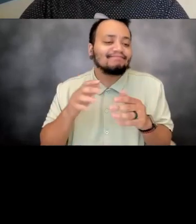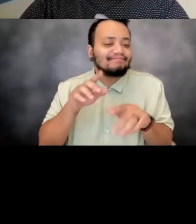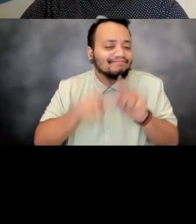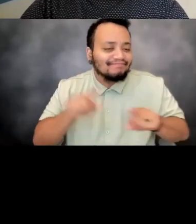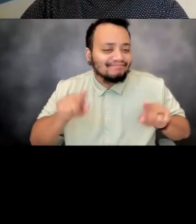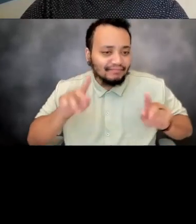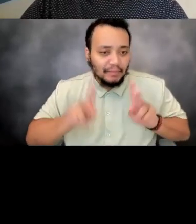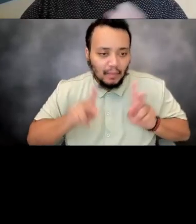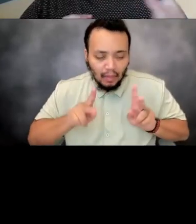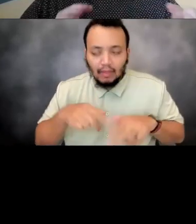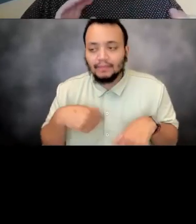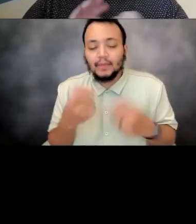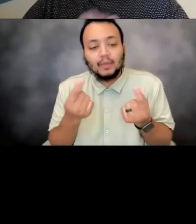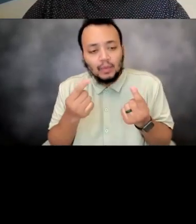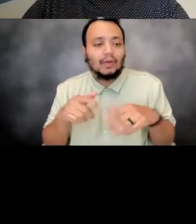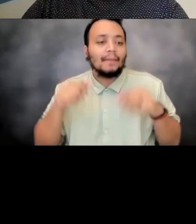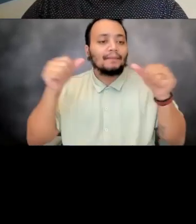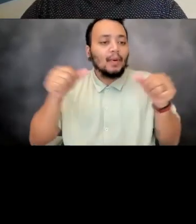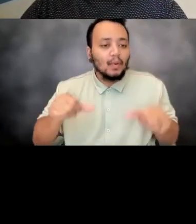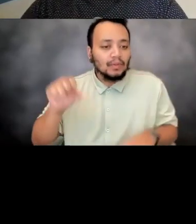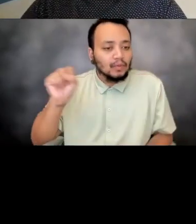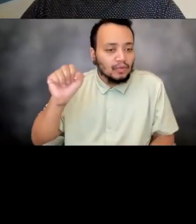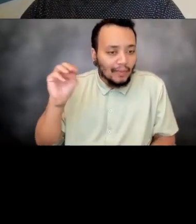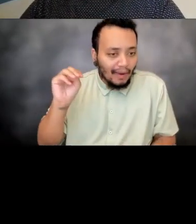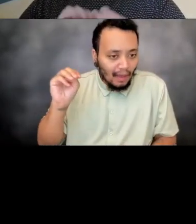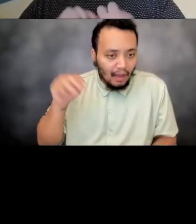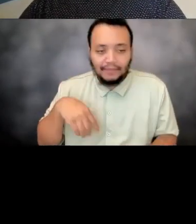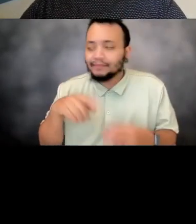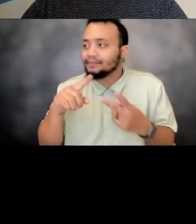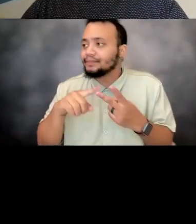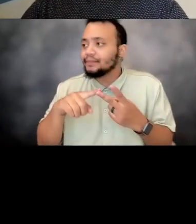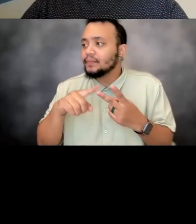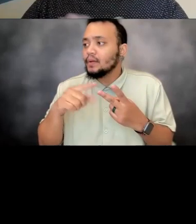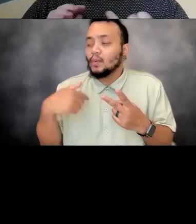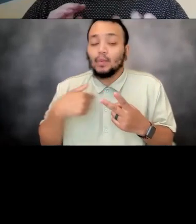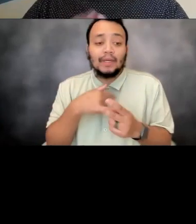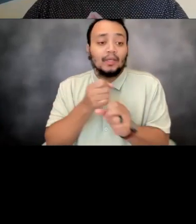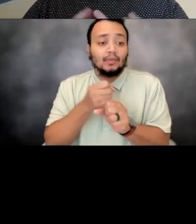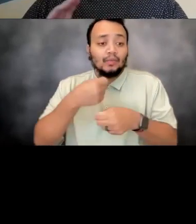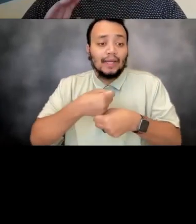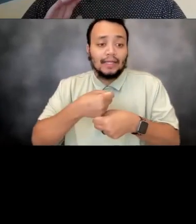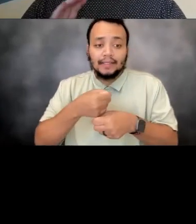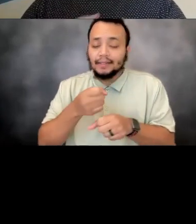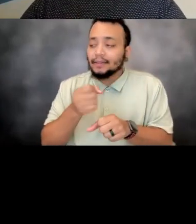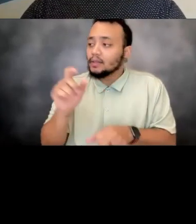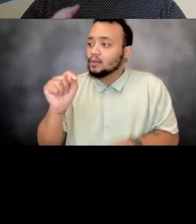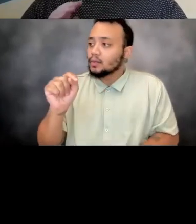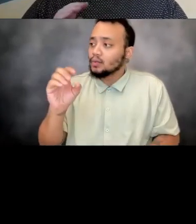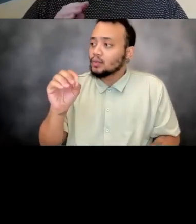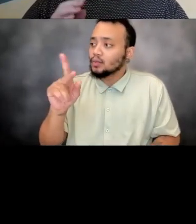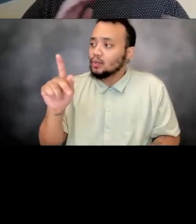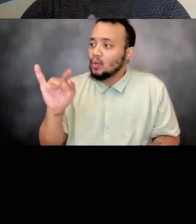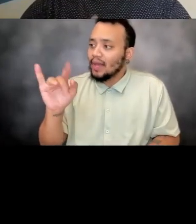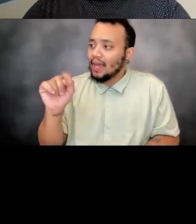we posted on social media, we created a toolkit for partners to share, advisory team members, facilitators,